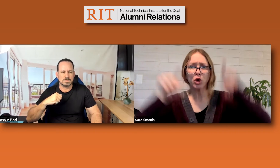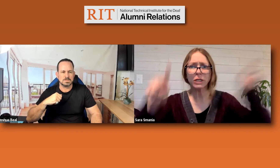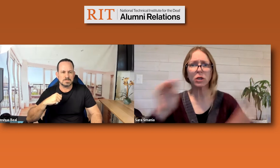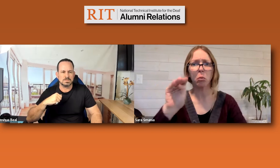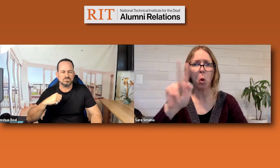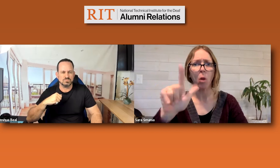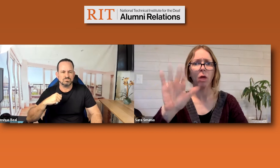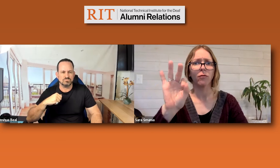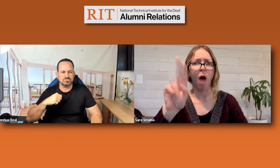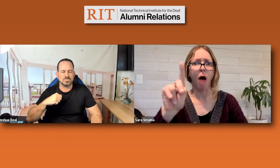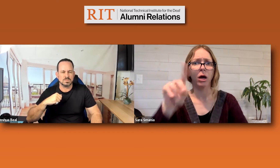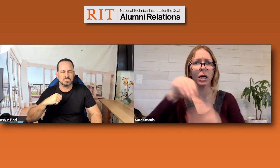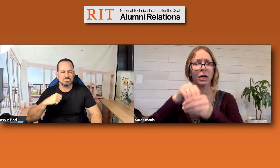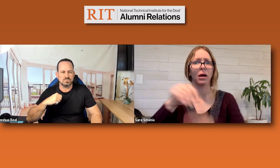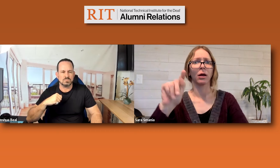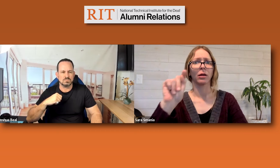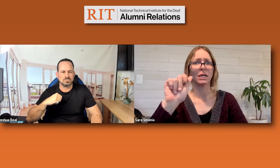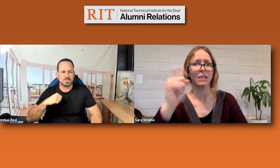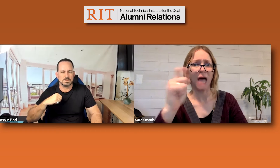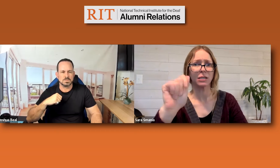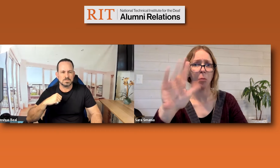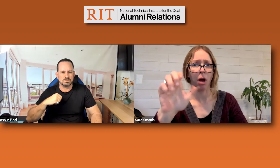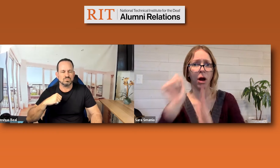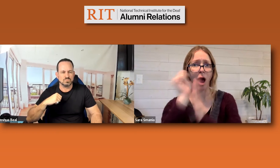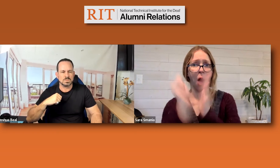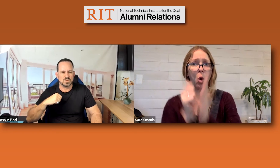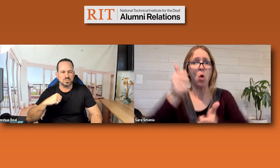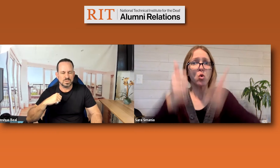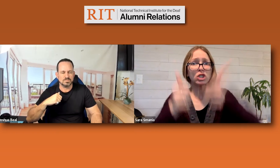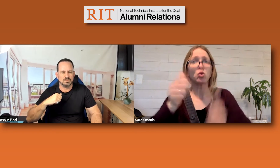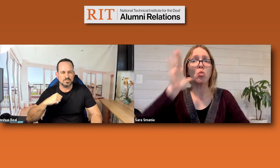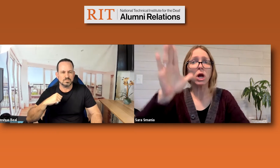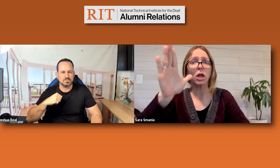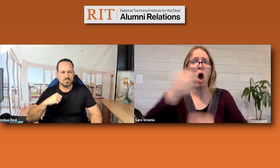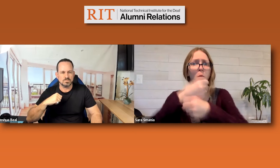from various mutual funds and the taxable accounts,